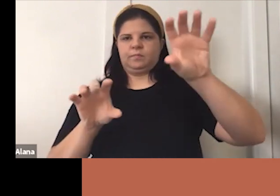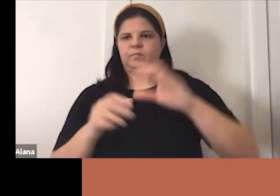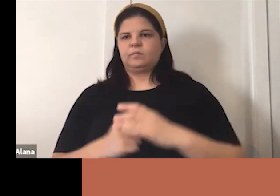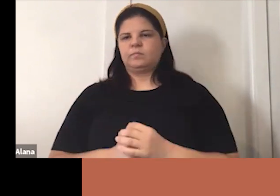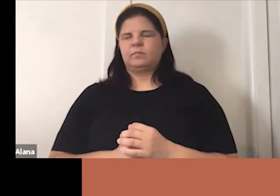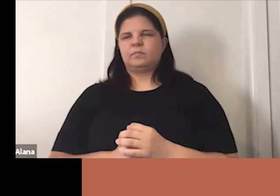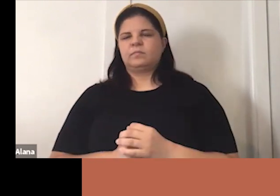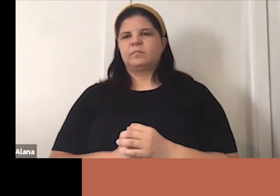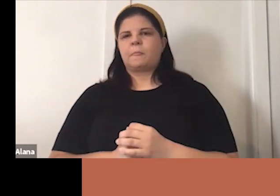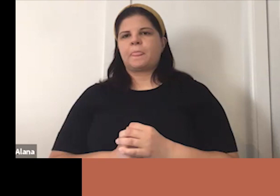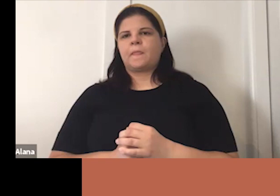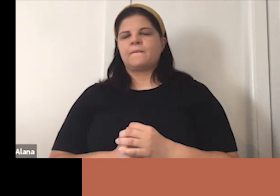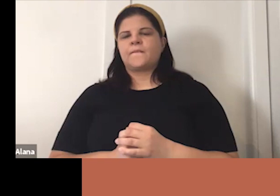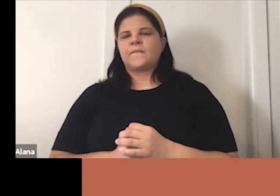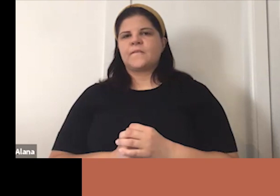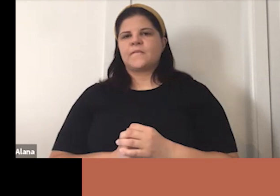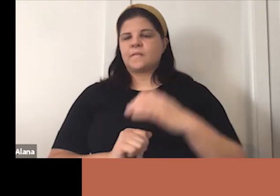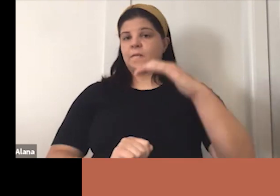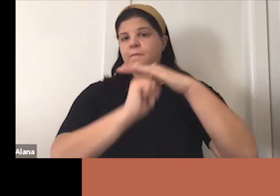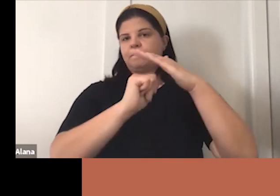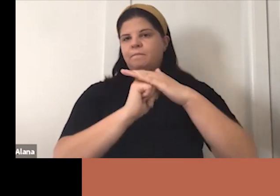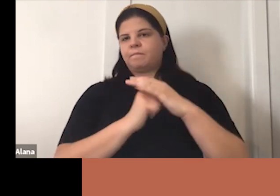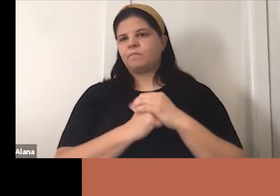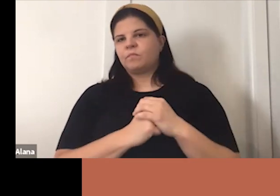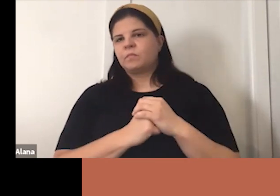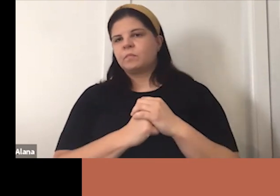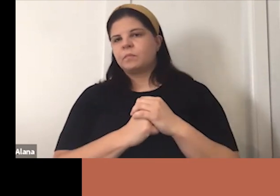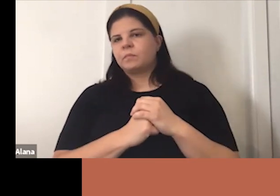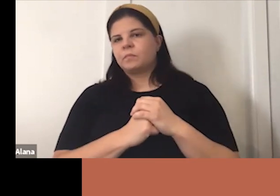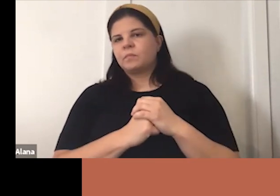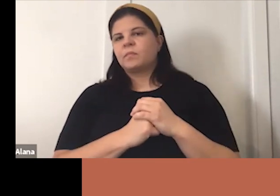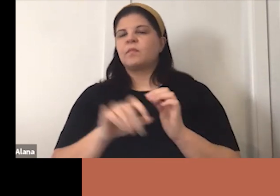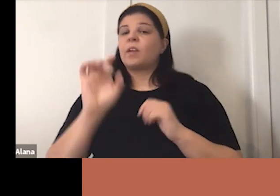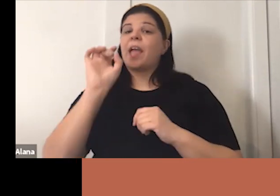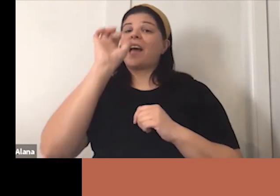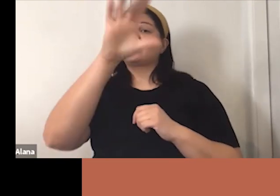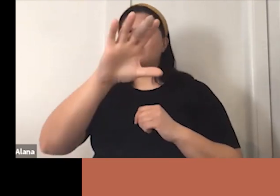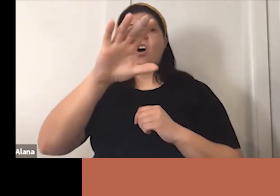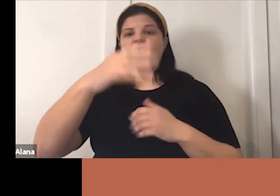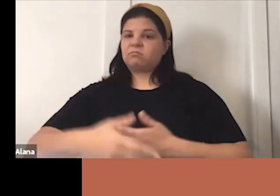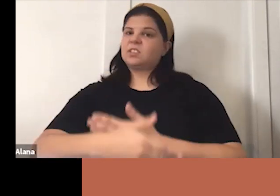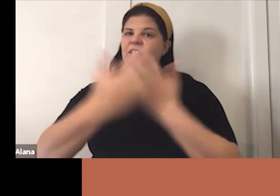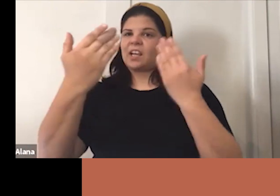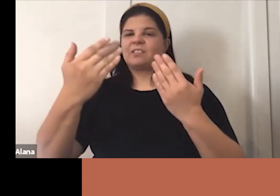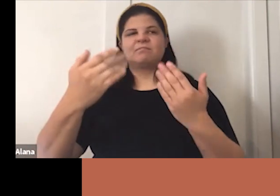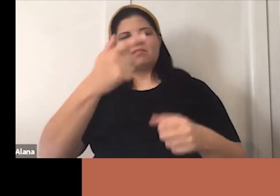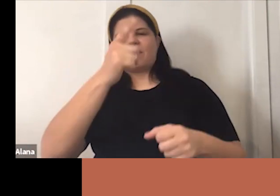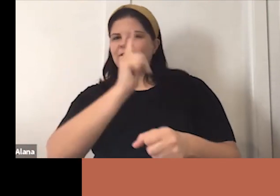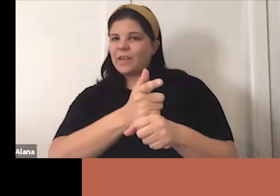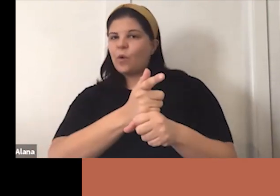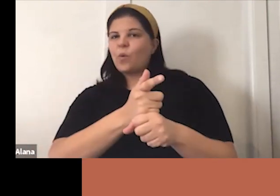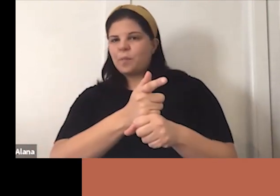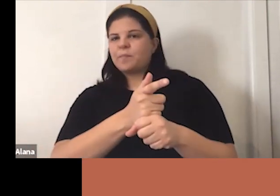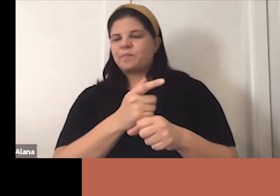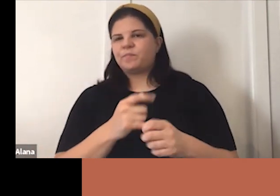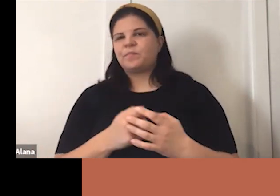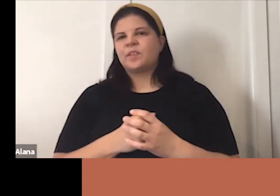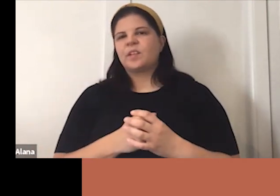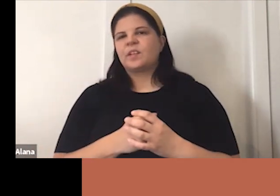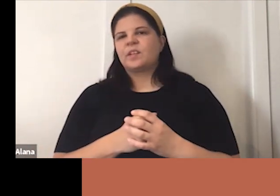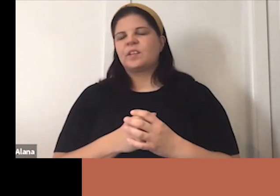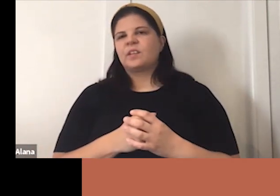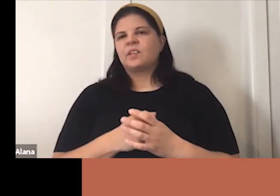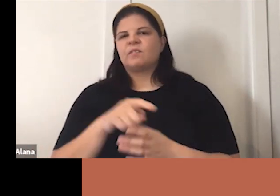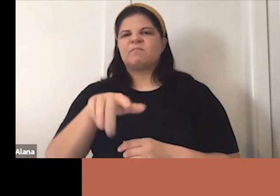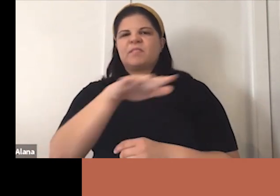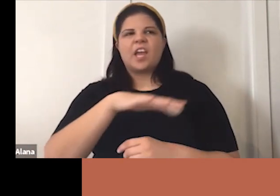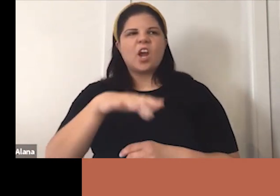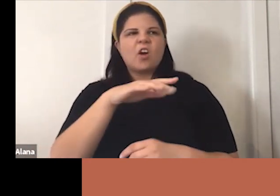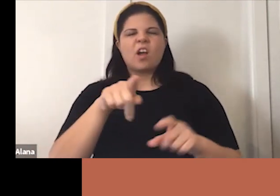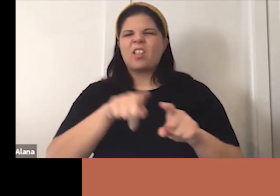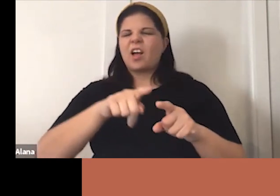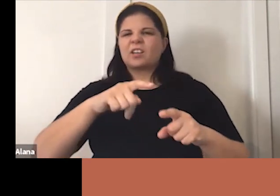One is an outdoor daylight film shoot, and this is in an industrial area street.